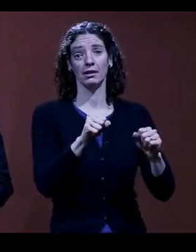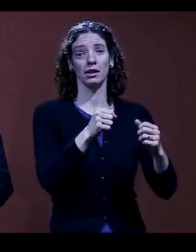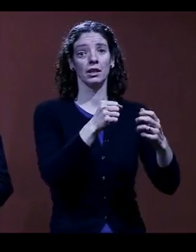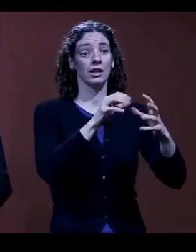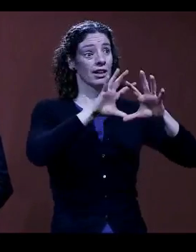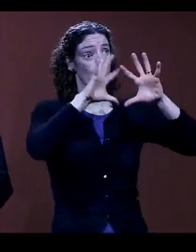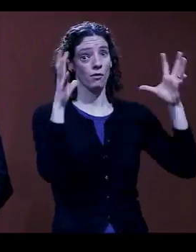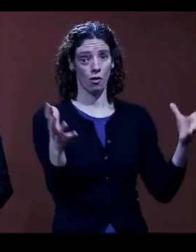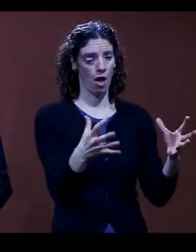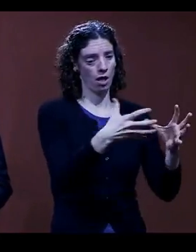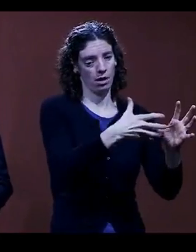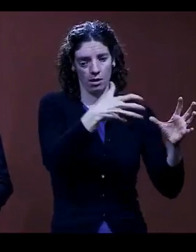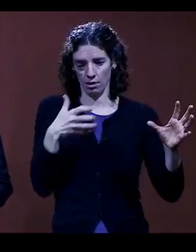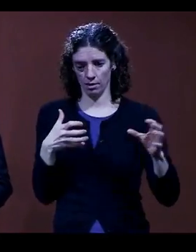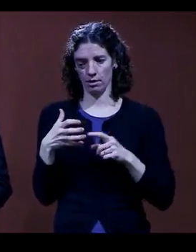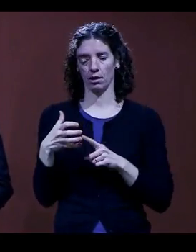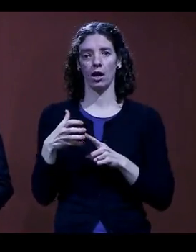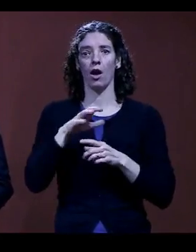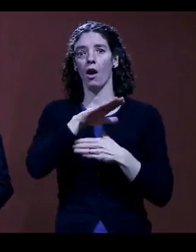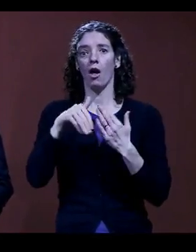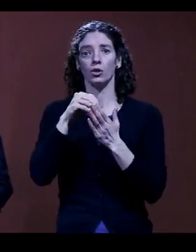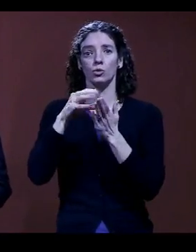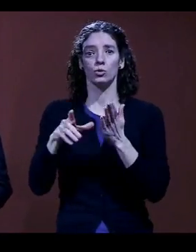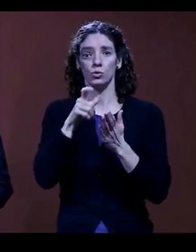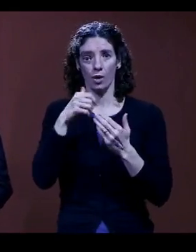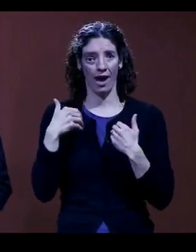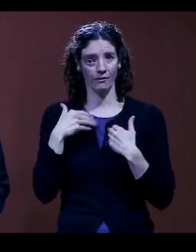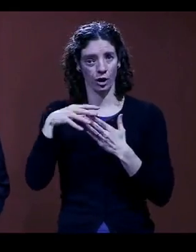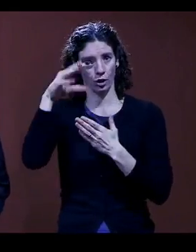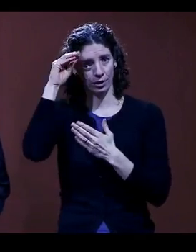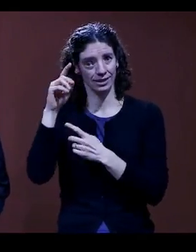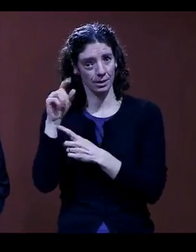deaf or hard of hearing, autism, intellectual disabilities.